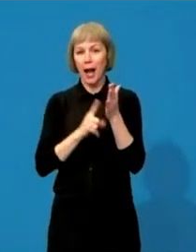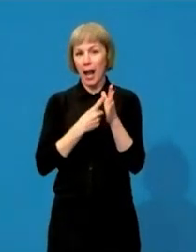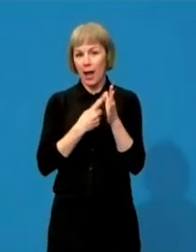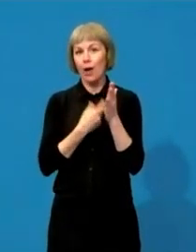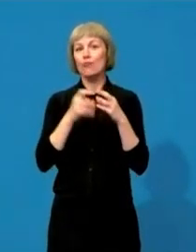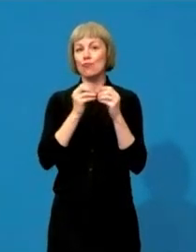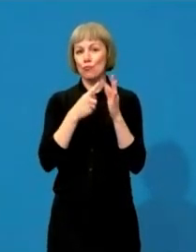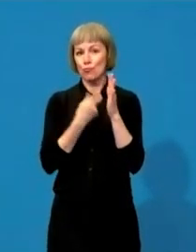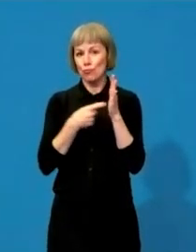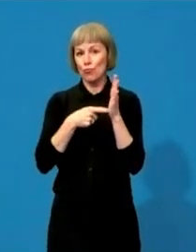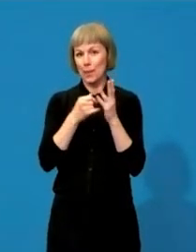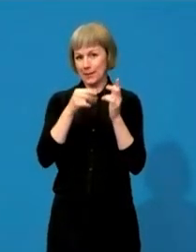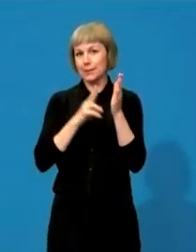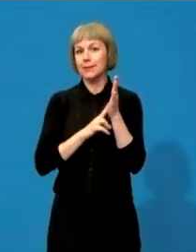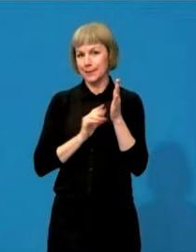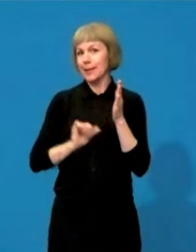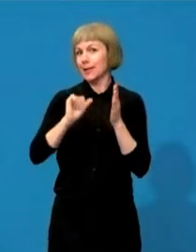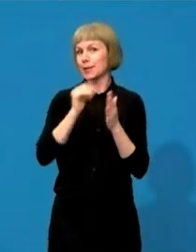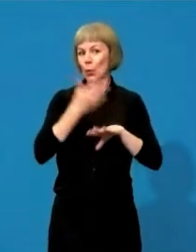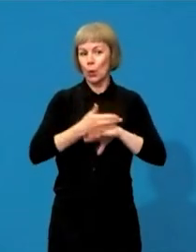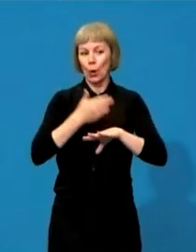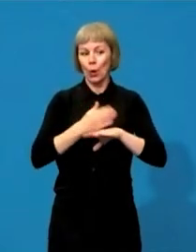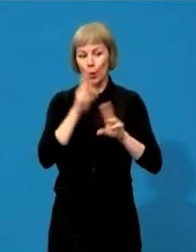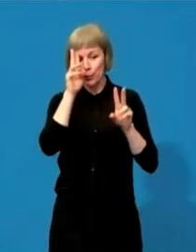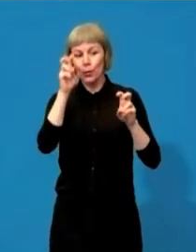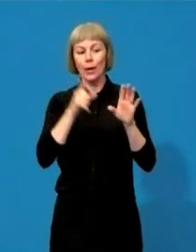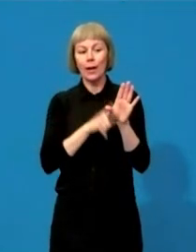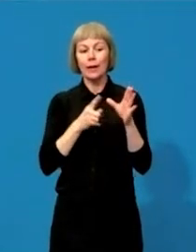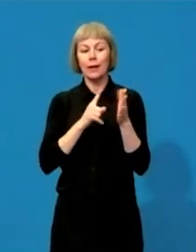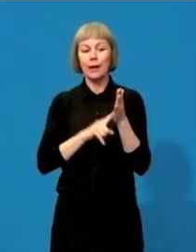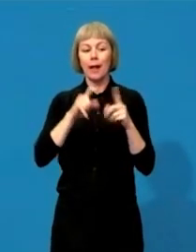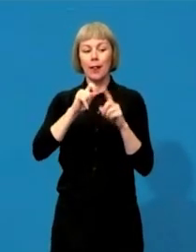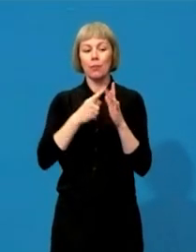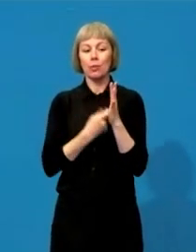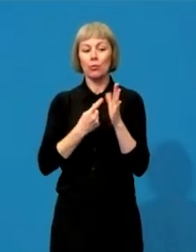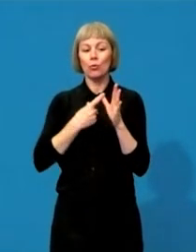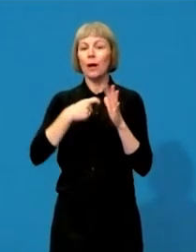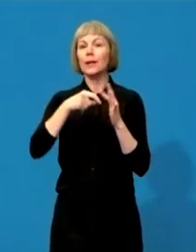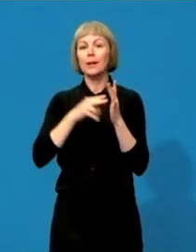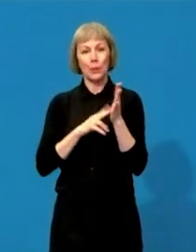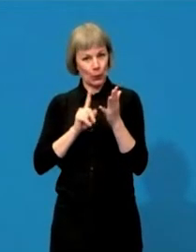'Yalpirakinu'. Adrian won the Alice Prize this year and is a finalist for the Hadley's